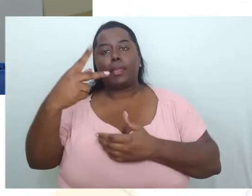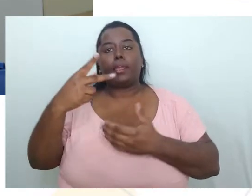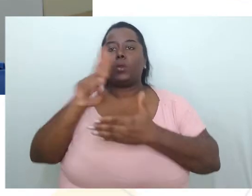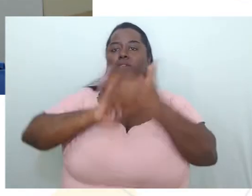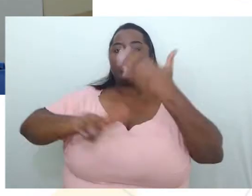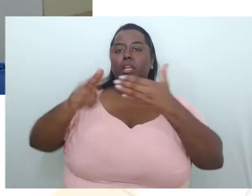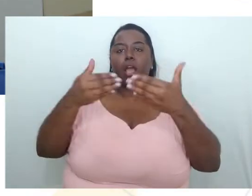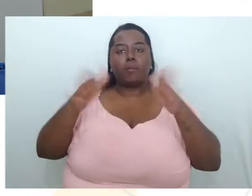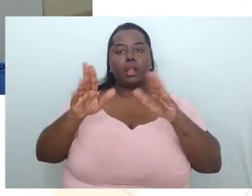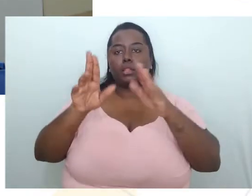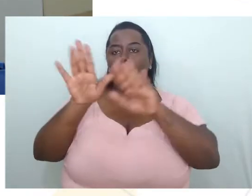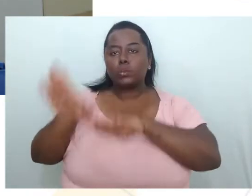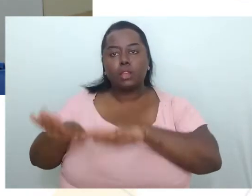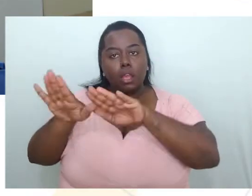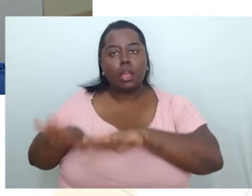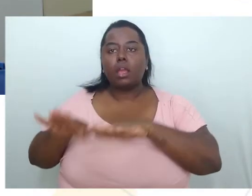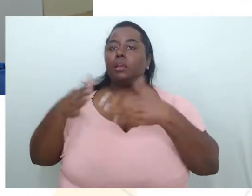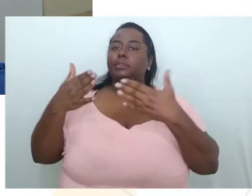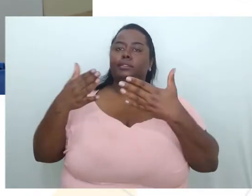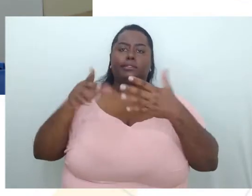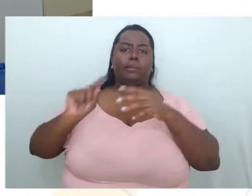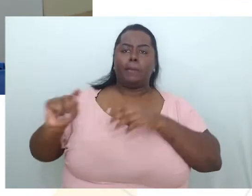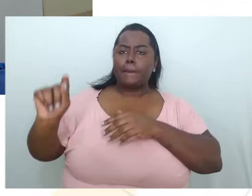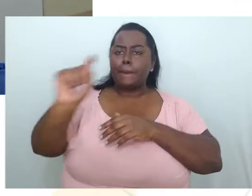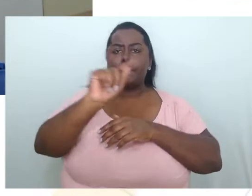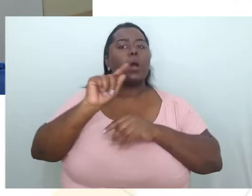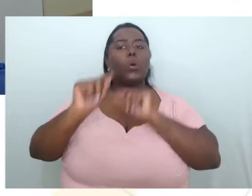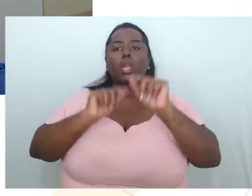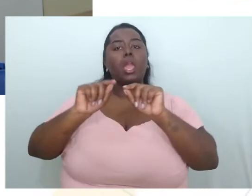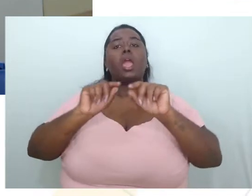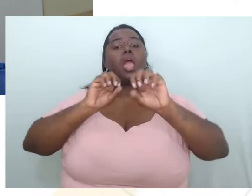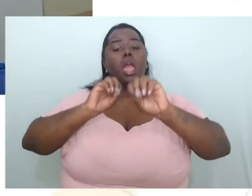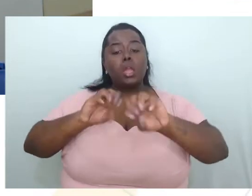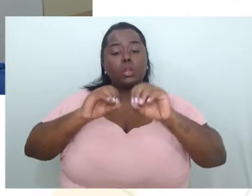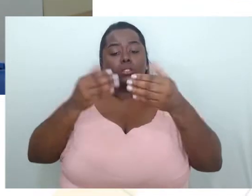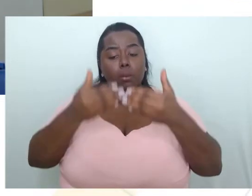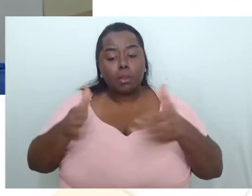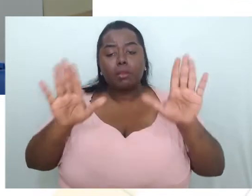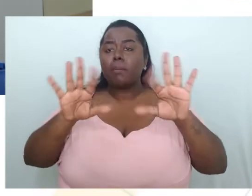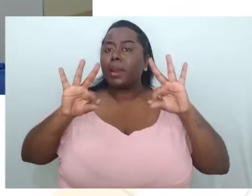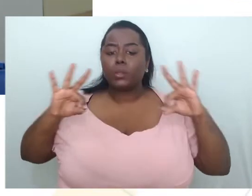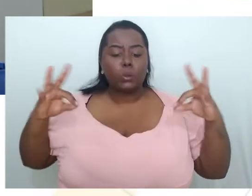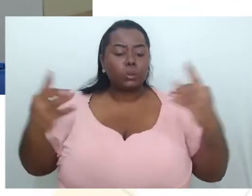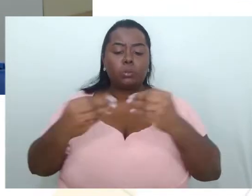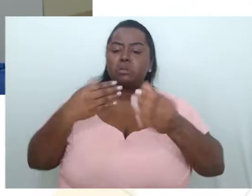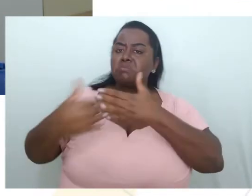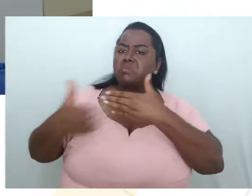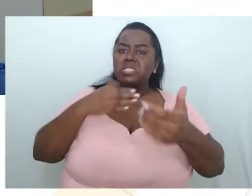United Kingdom was to open up education to everyone irrespective of your